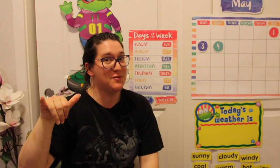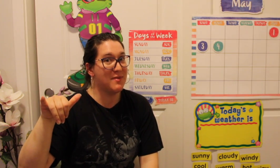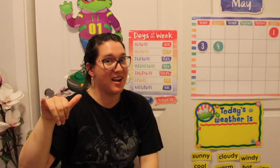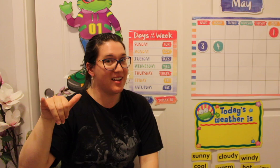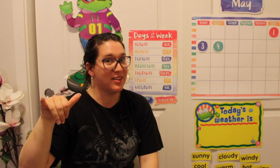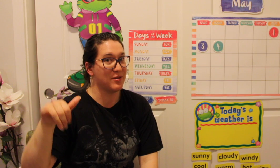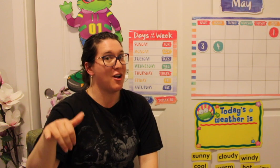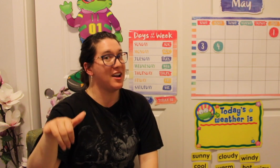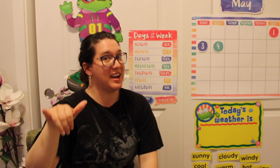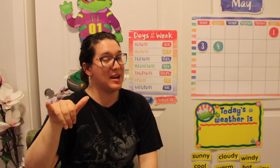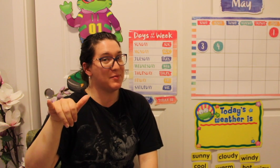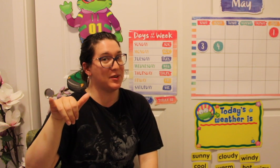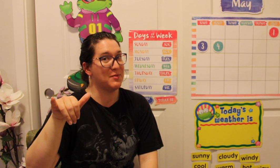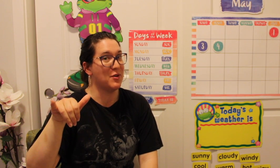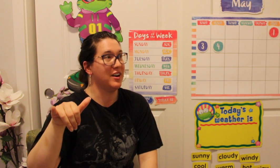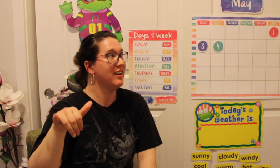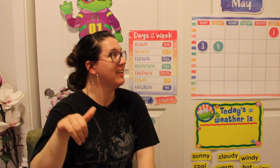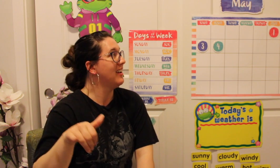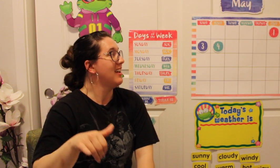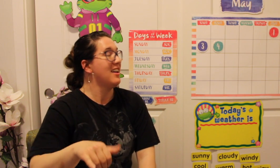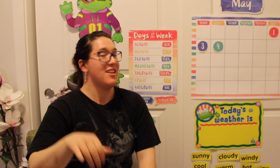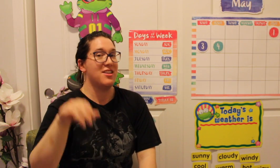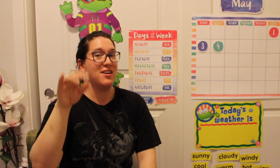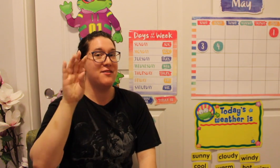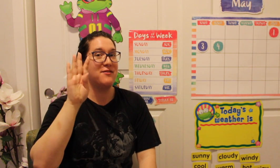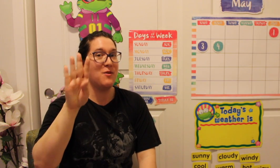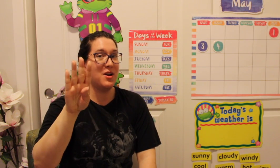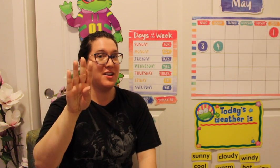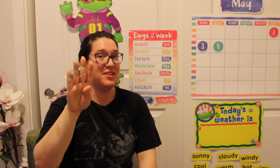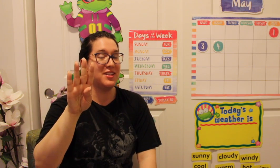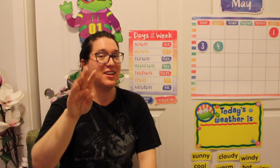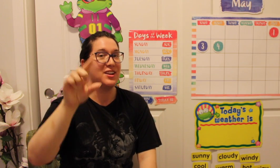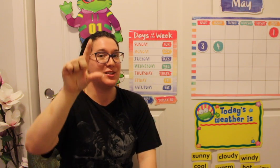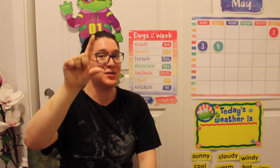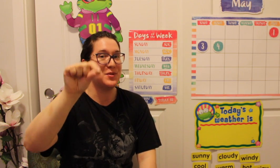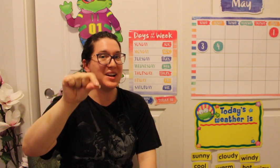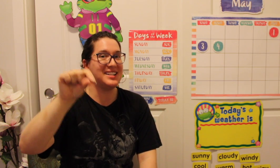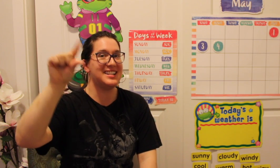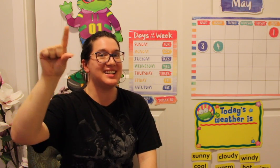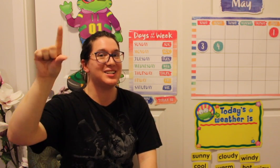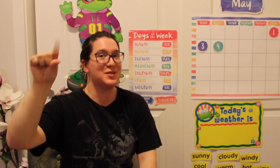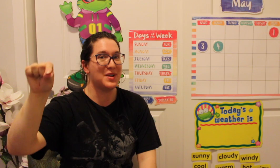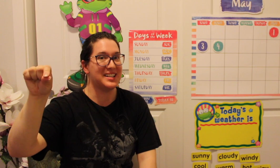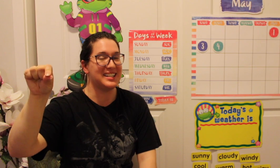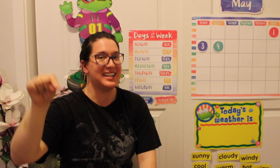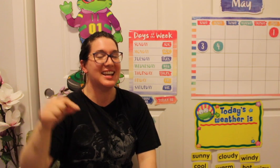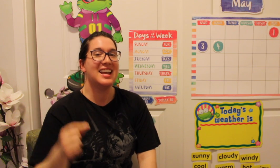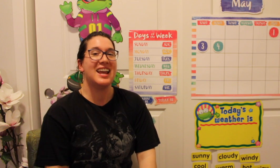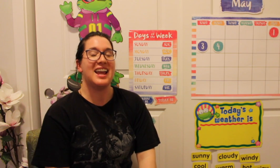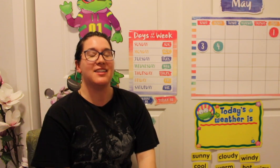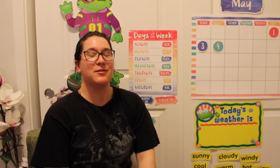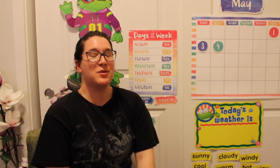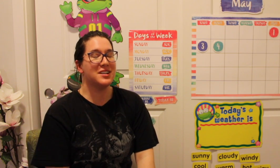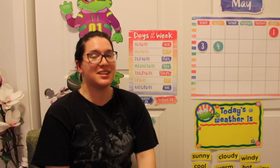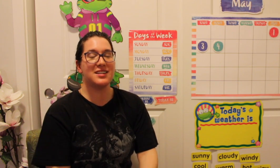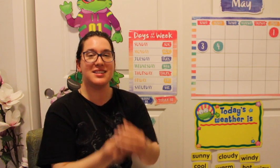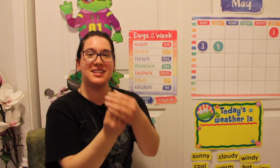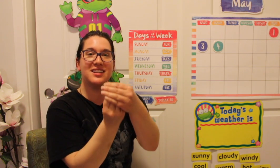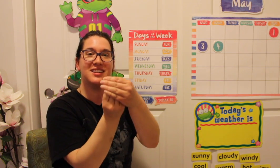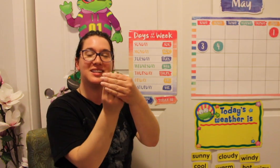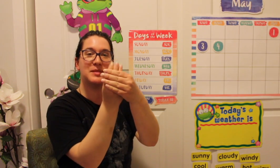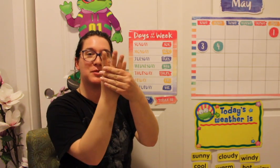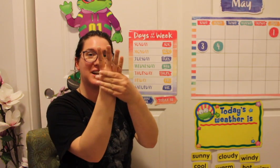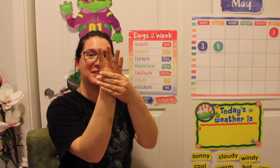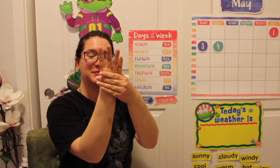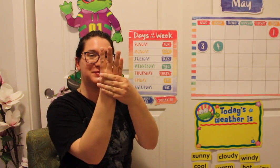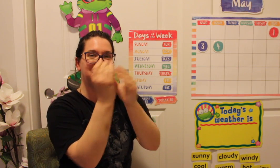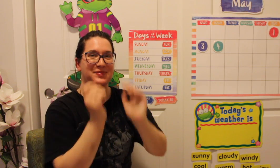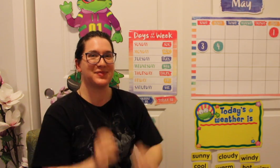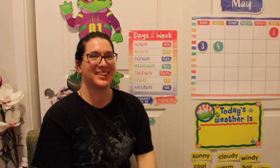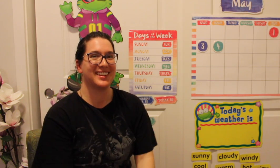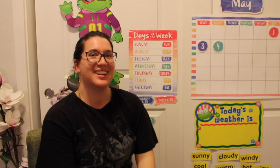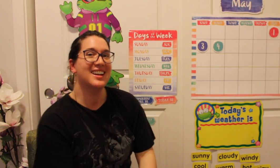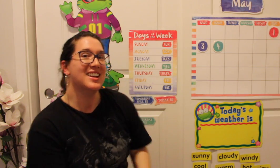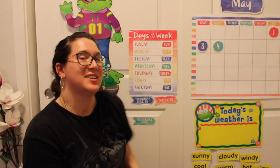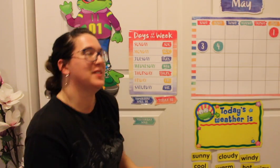month we are not in April anymore the fourth 2020 and of course it is still spring so